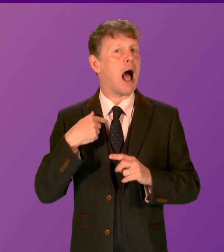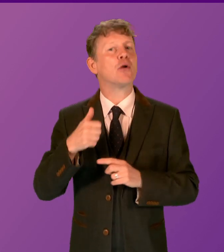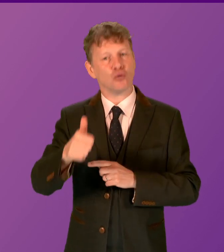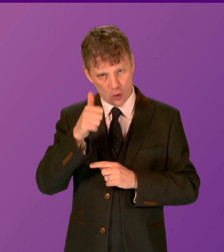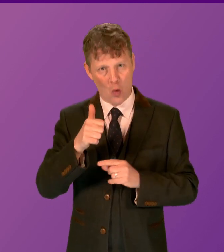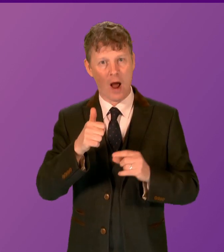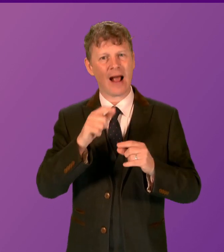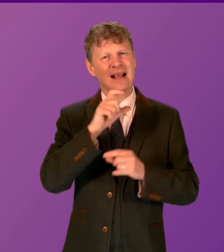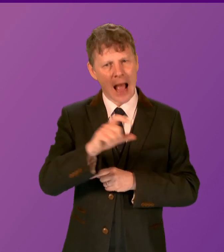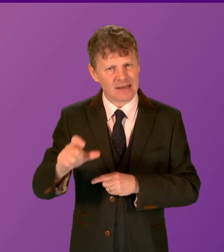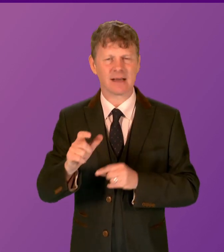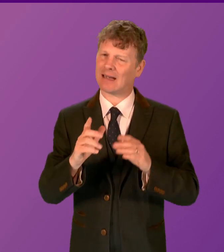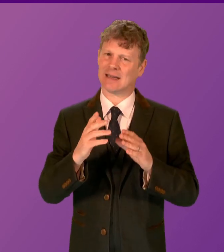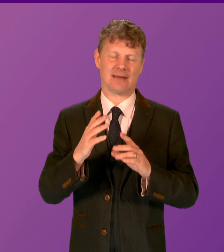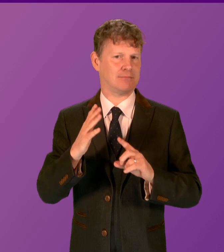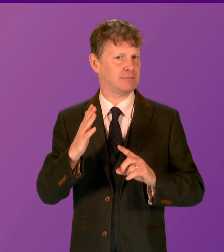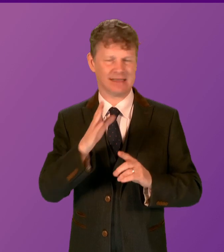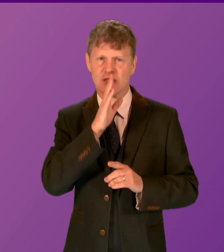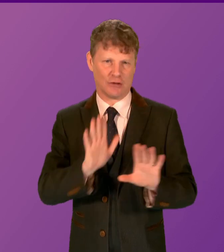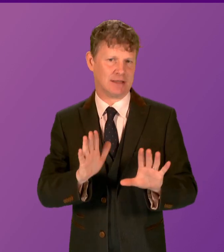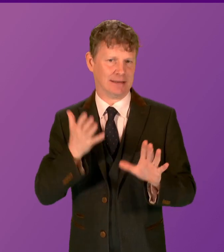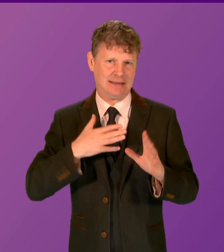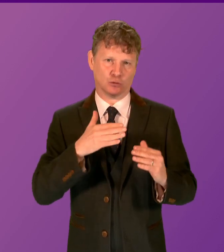funding for the NHS.